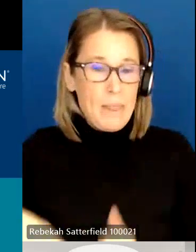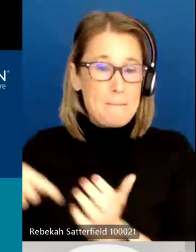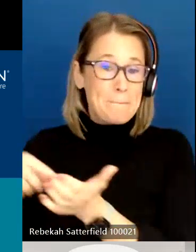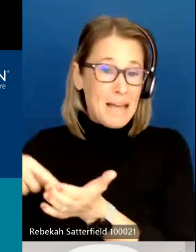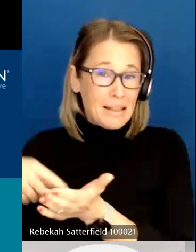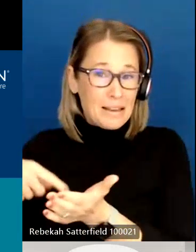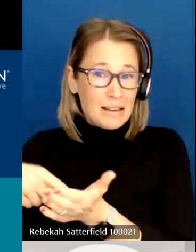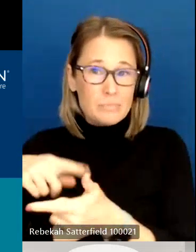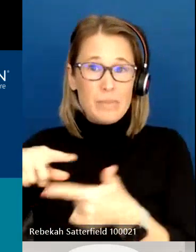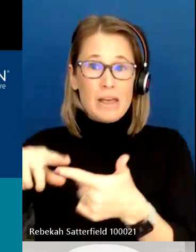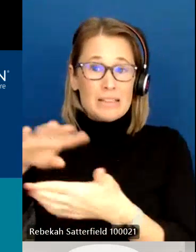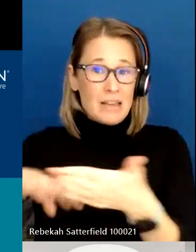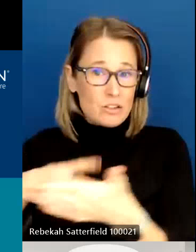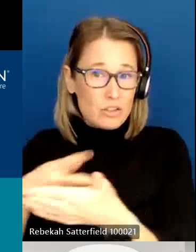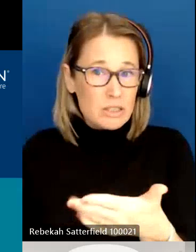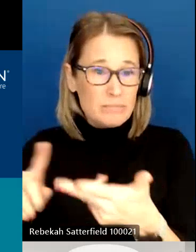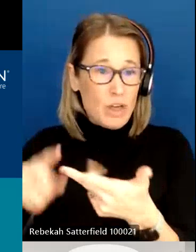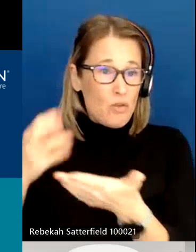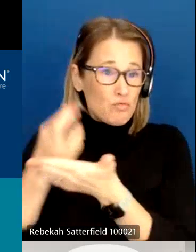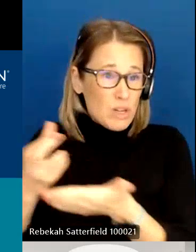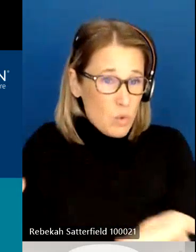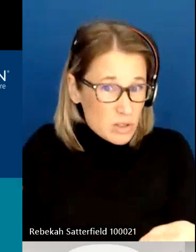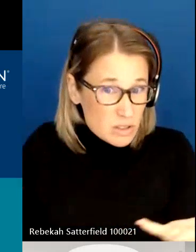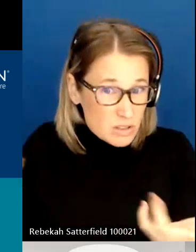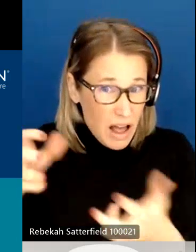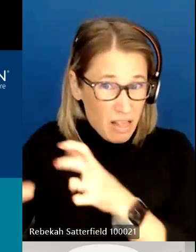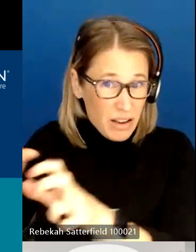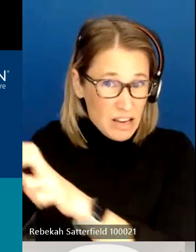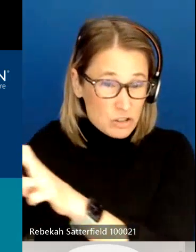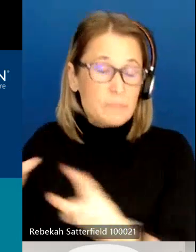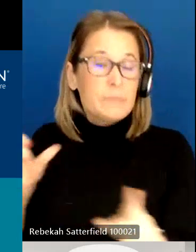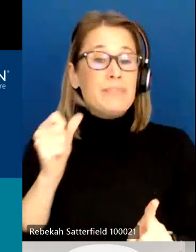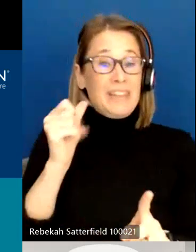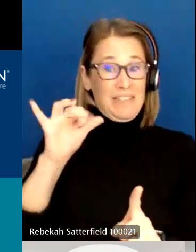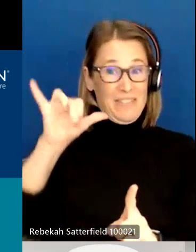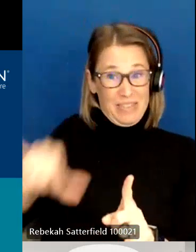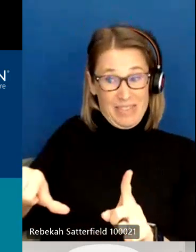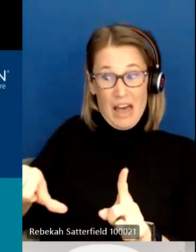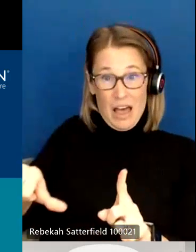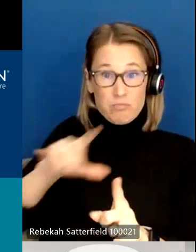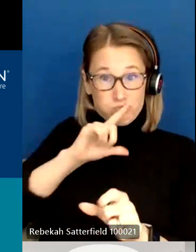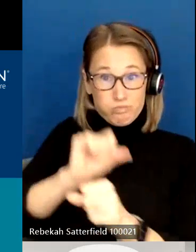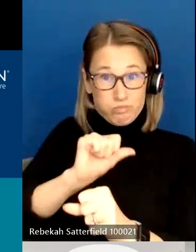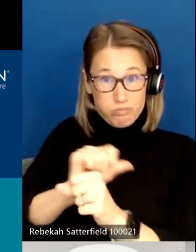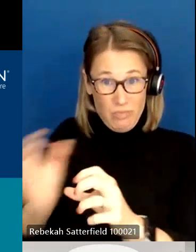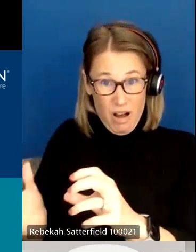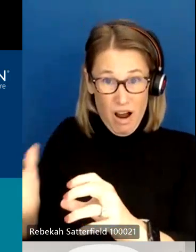resource allocation so if that were ever to happen it would essentially double or triple